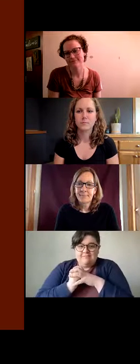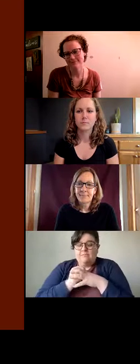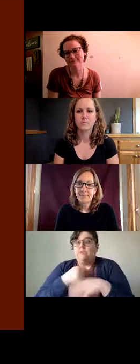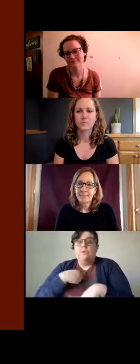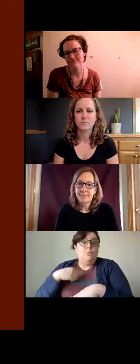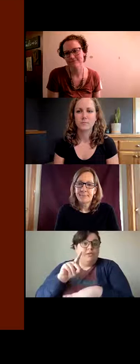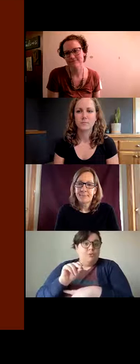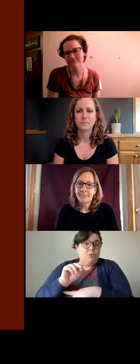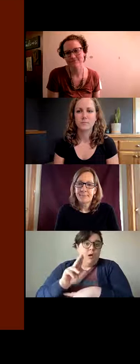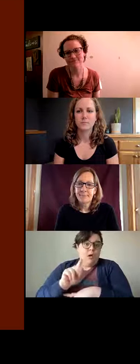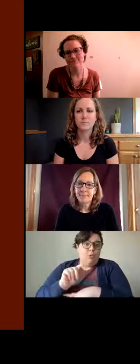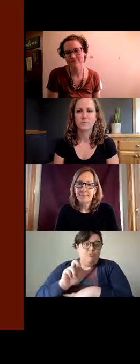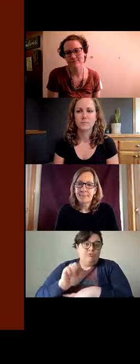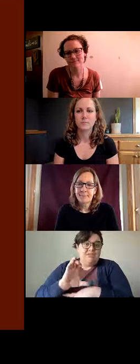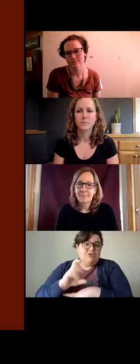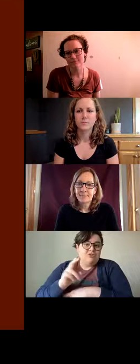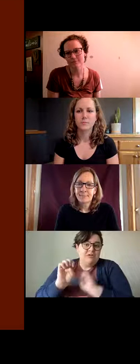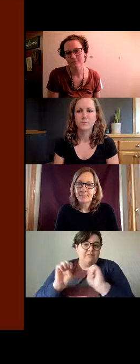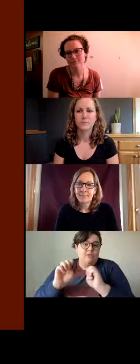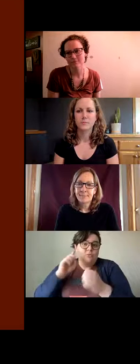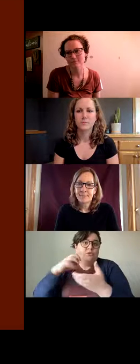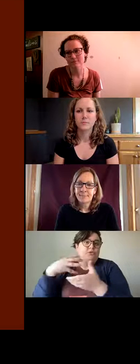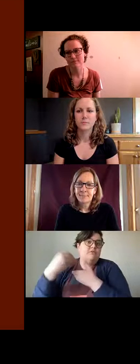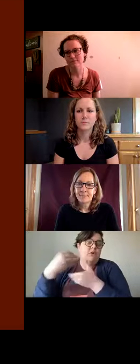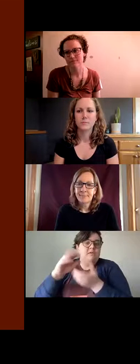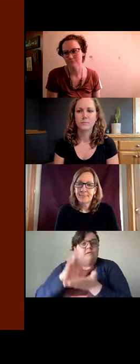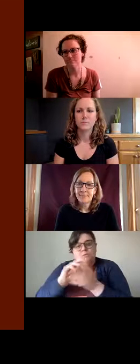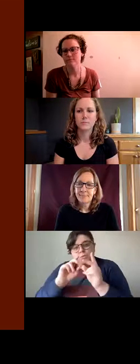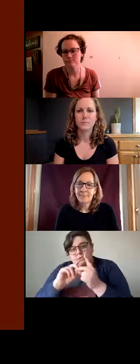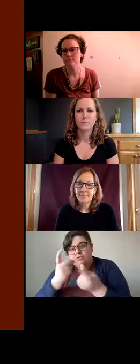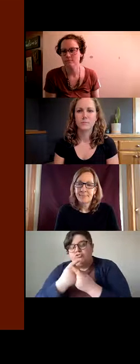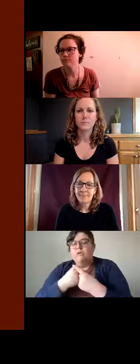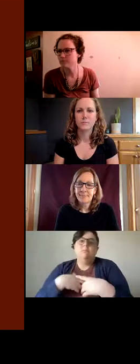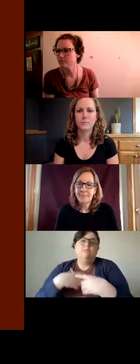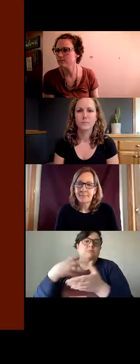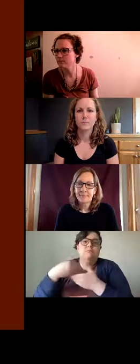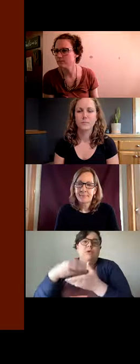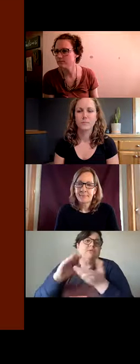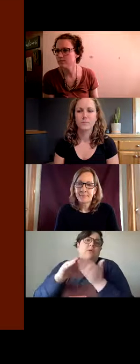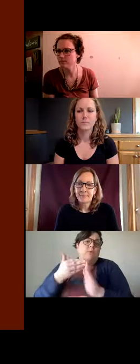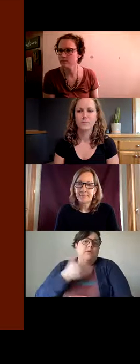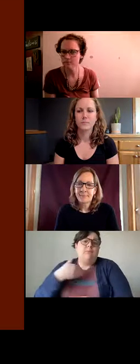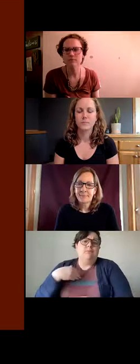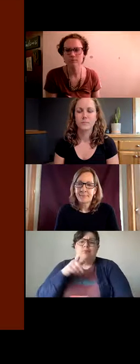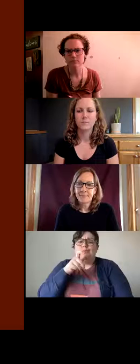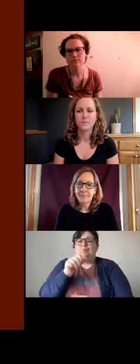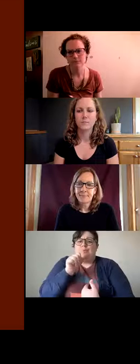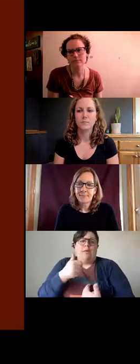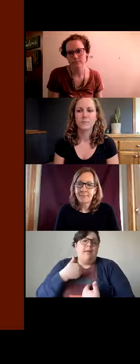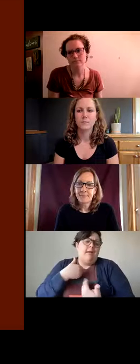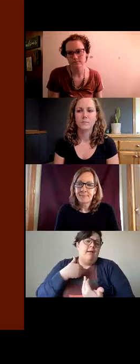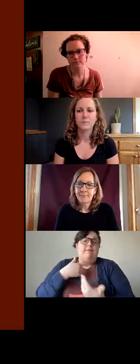services. We also do some outreach evaluations for outside school districts or community members who